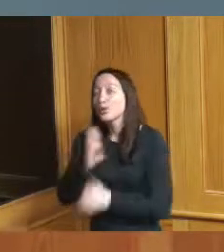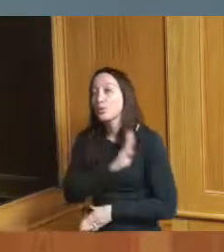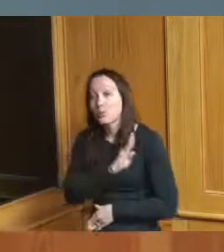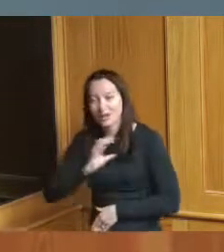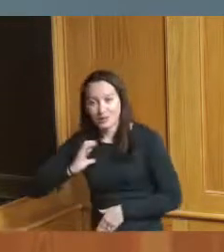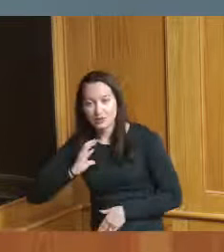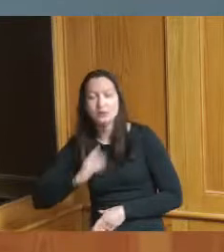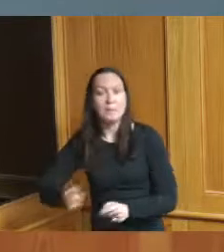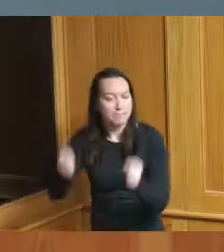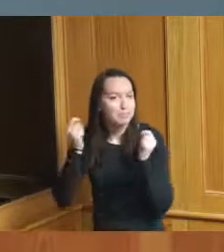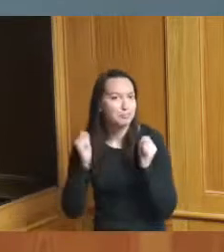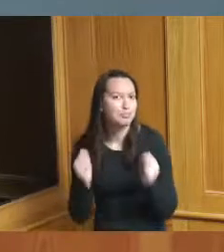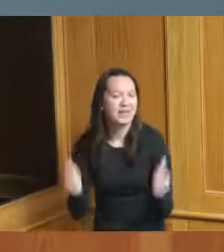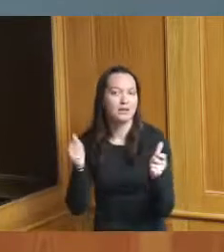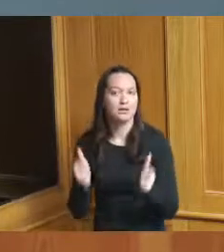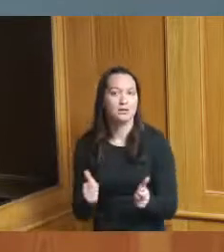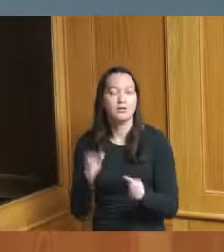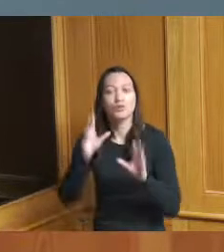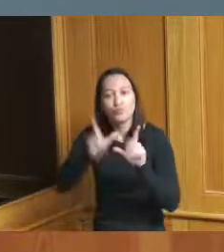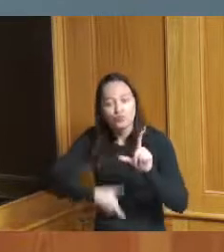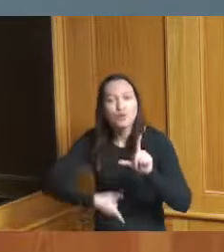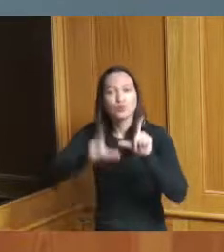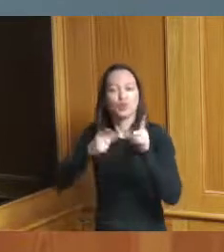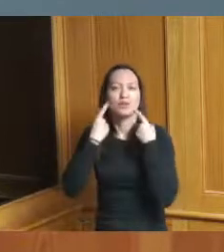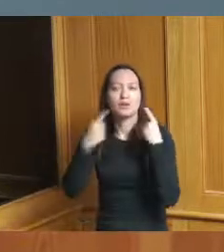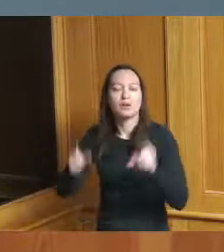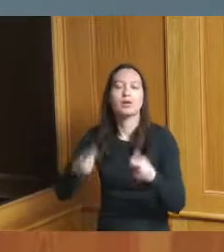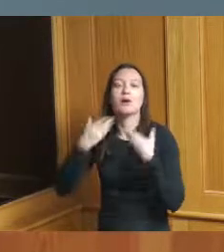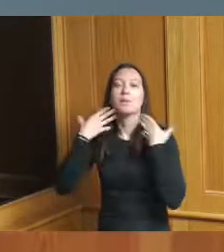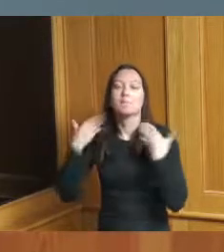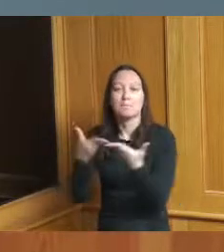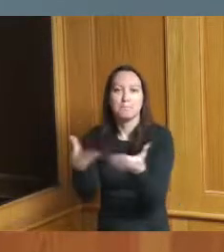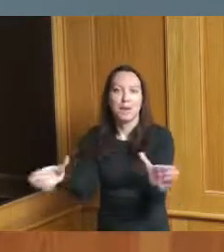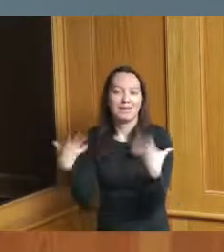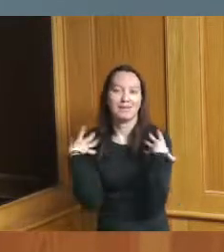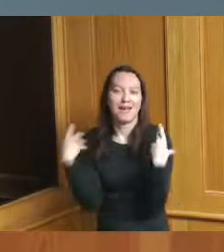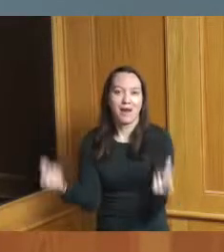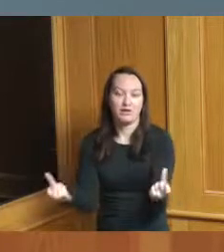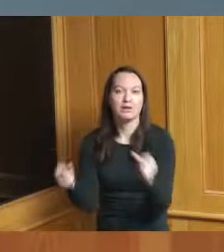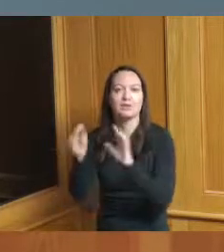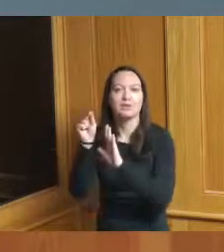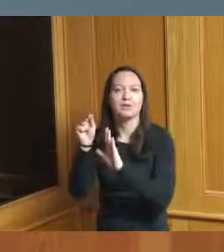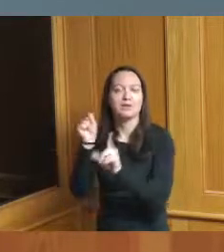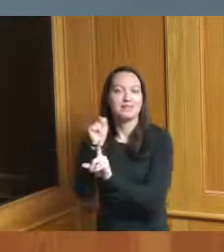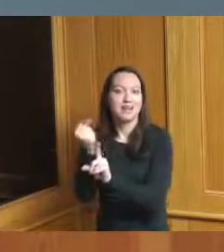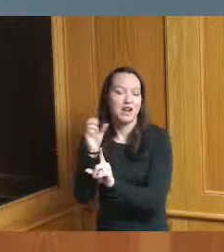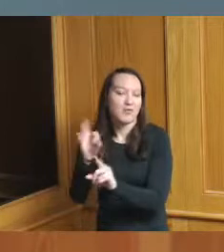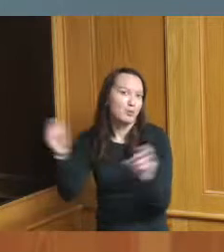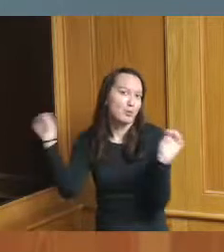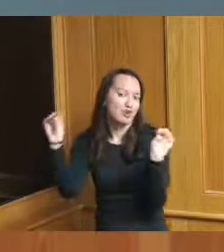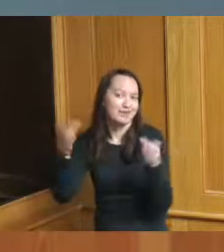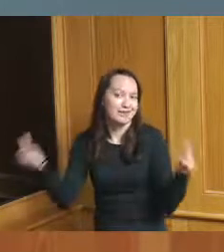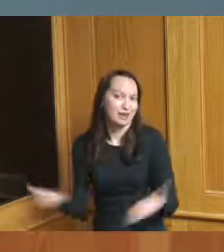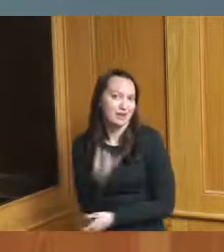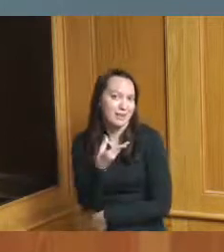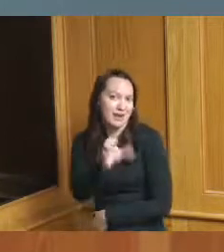to immediately renew and declare a public health state of emergency in Hamilton County and continue